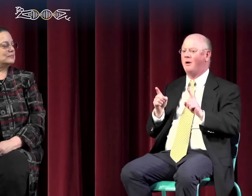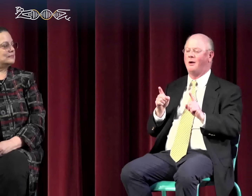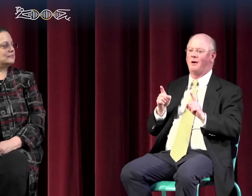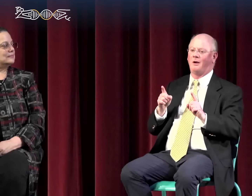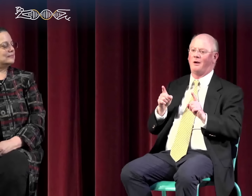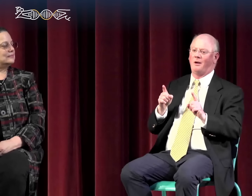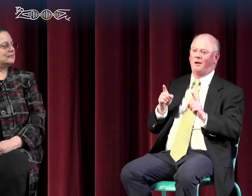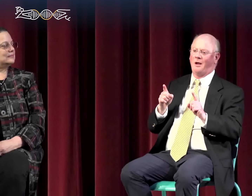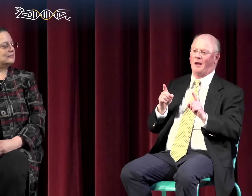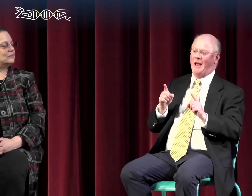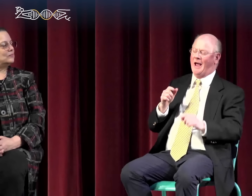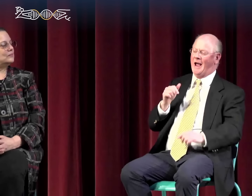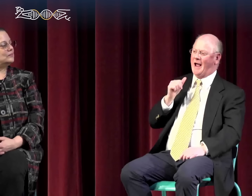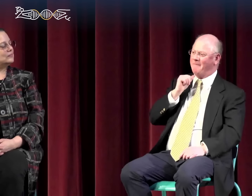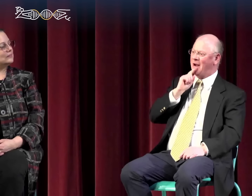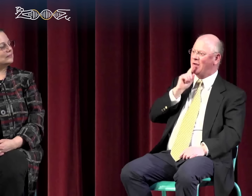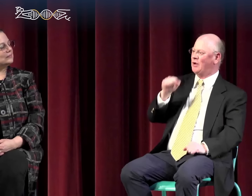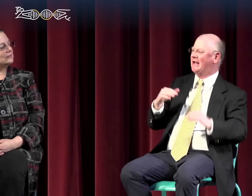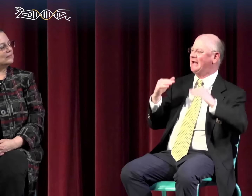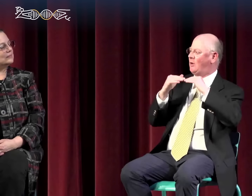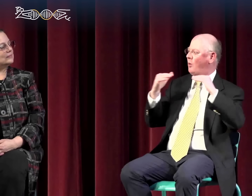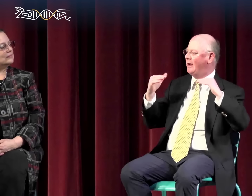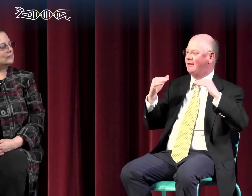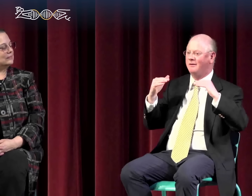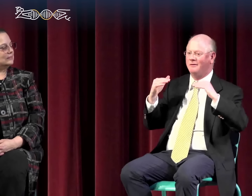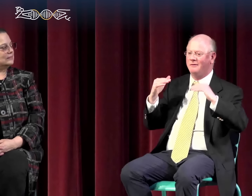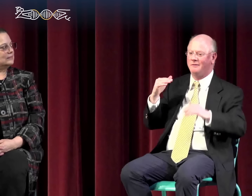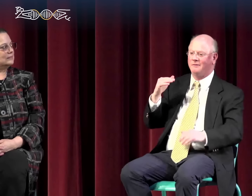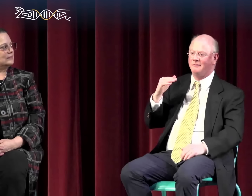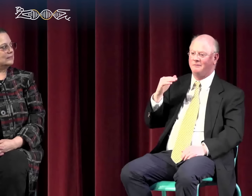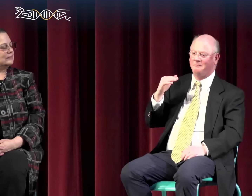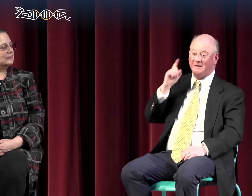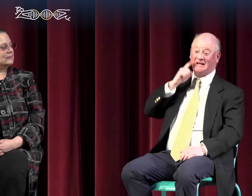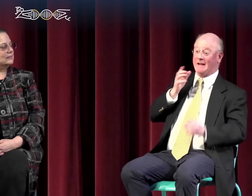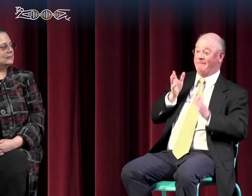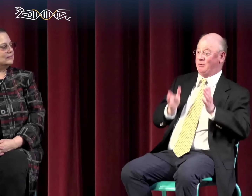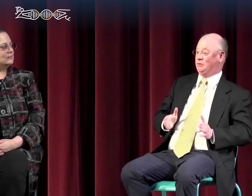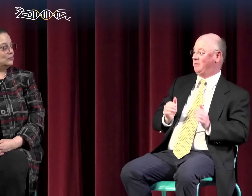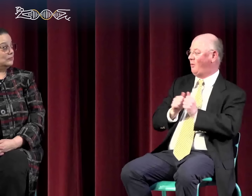this issue, but I'm not sure, equating Deaf person with somebody that has